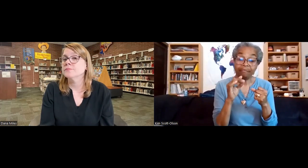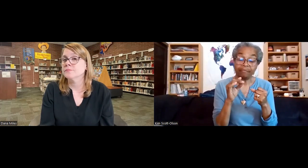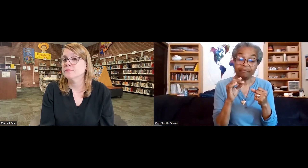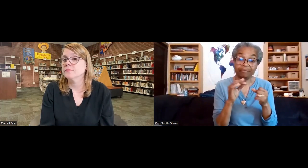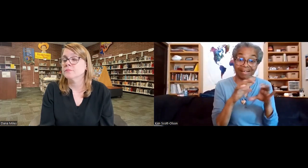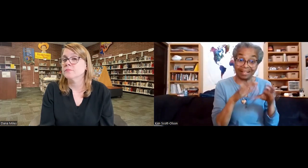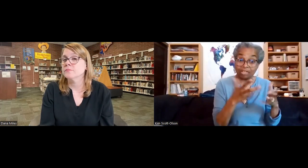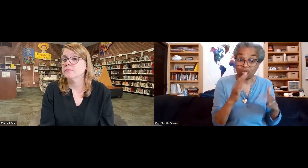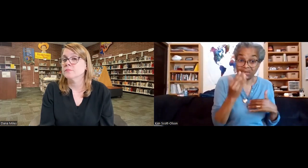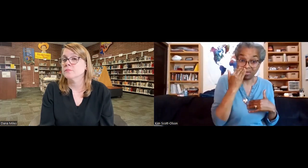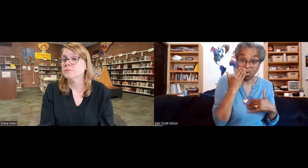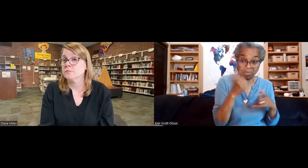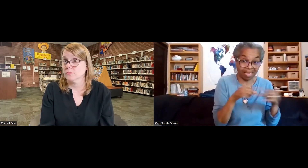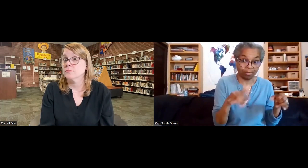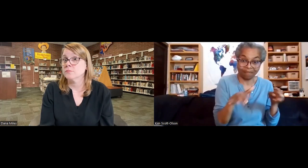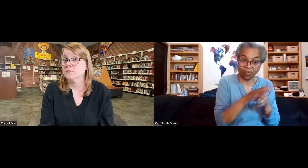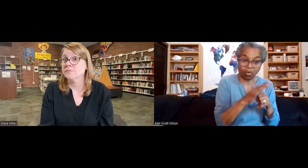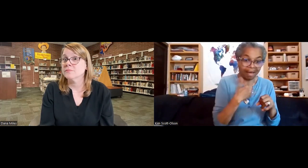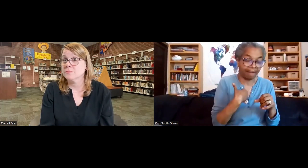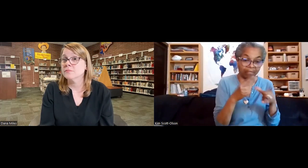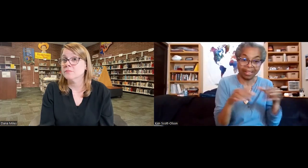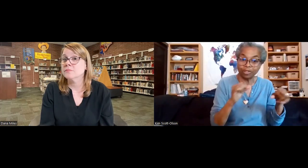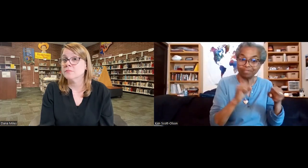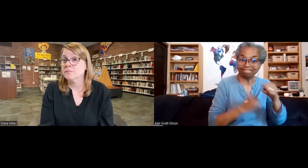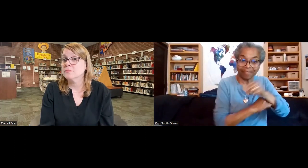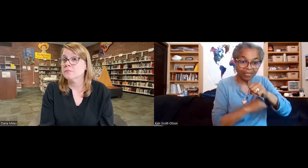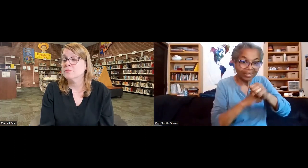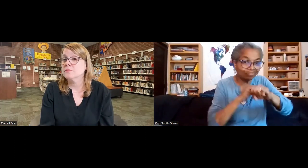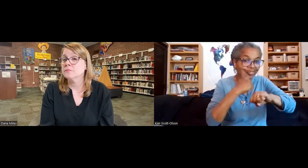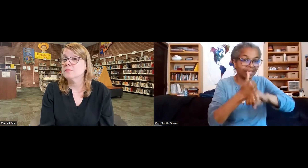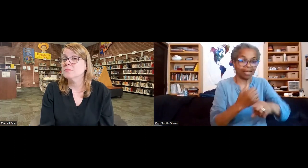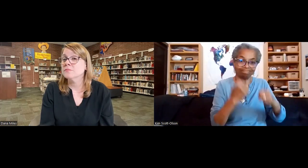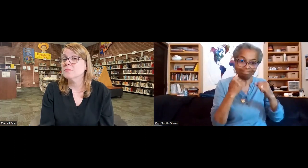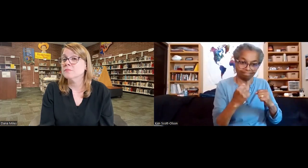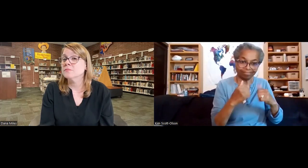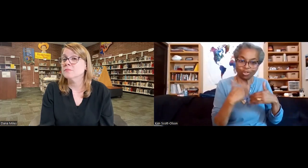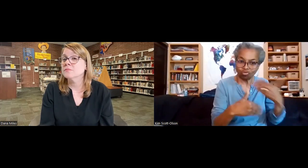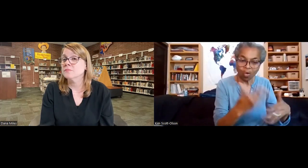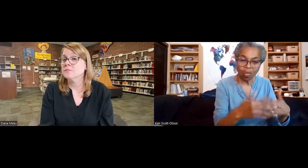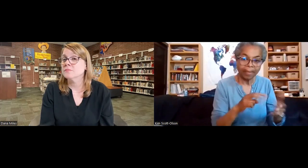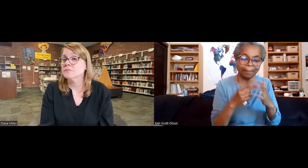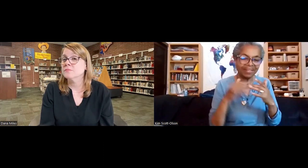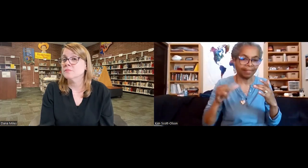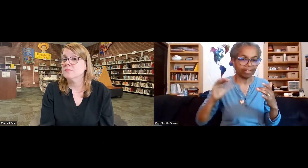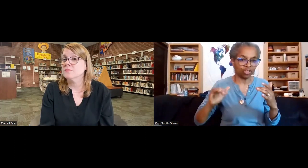If the class as a whole already has that full language foundation in place,